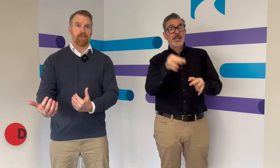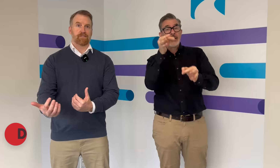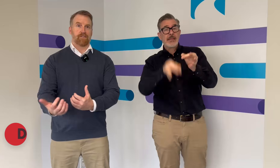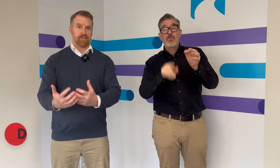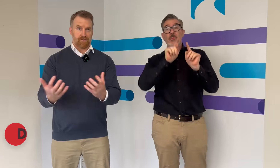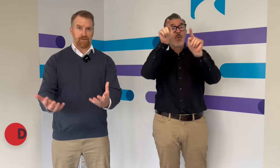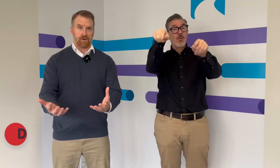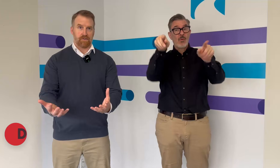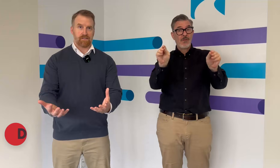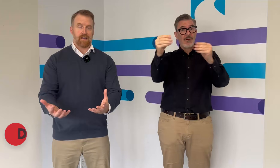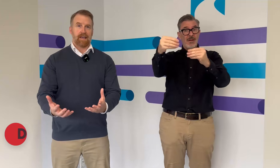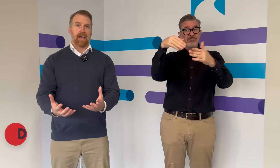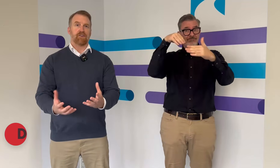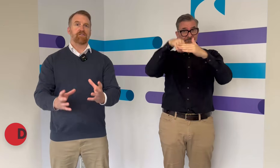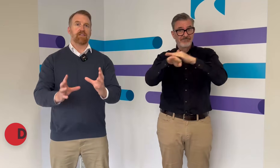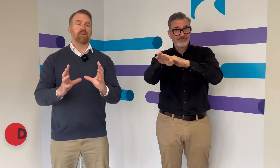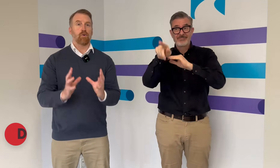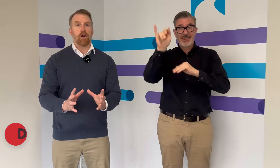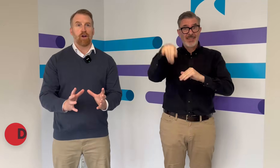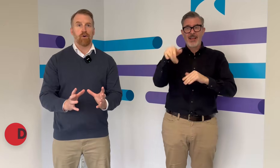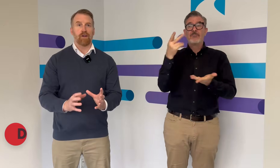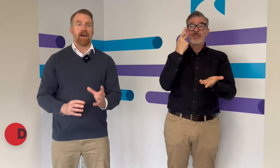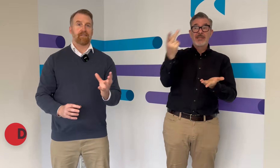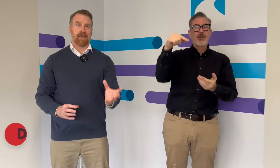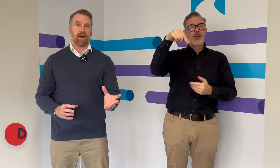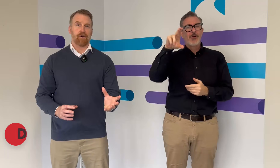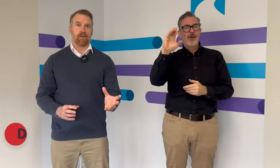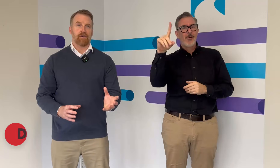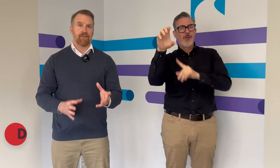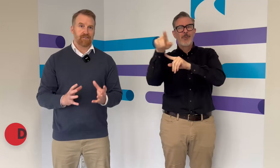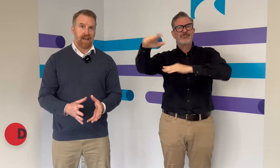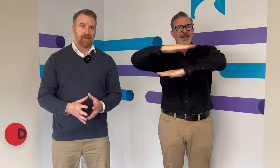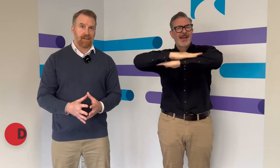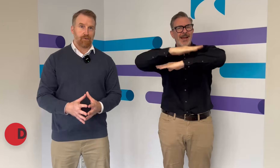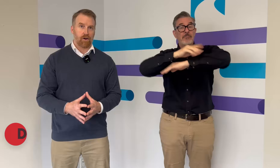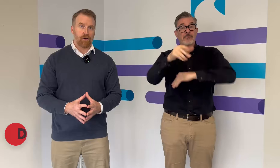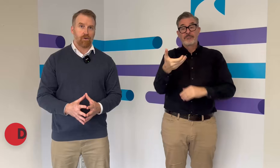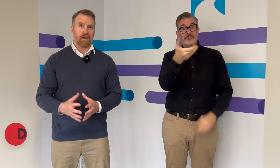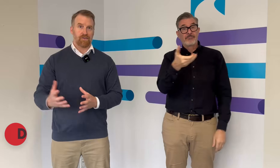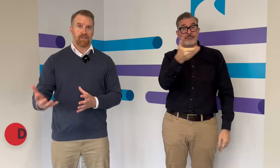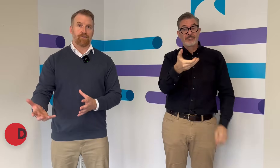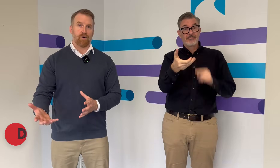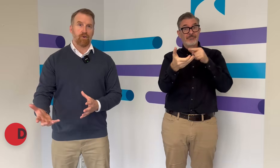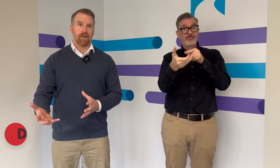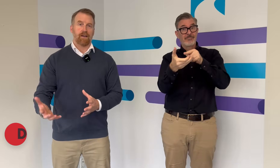Very simply, you go to one of our locations that offer this new service, and you'll see a QR code at the counter.